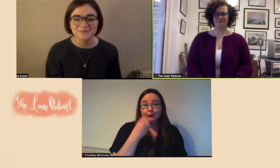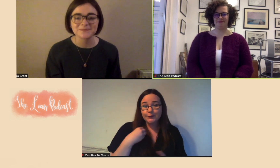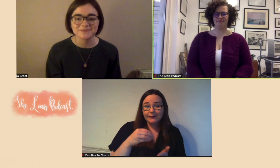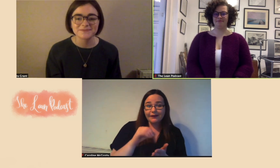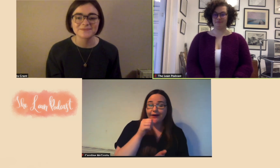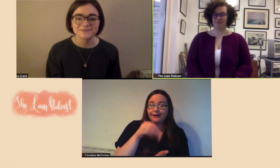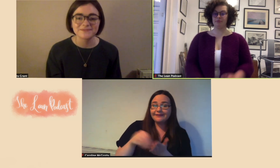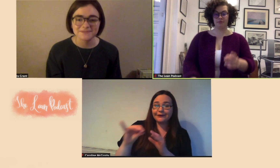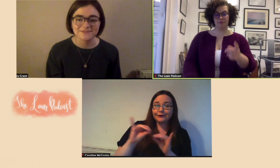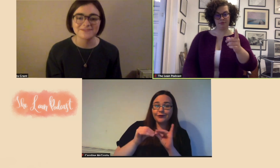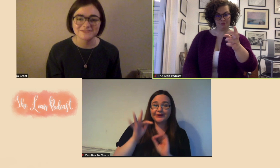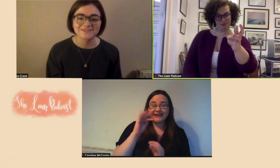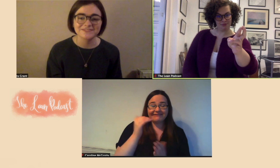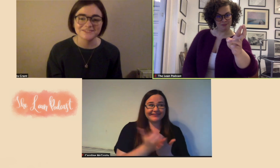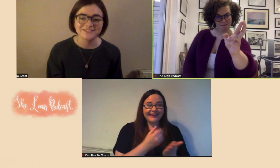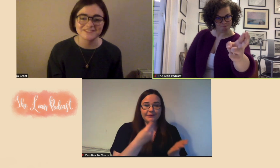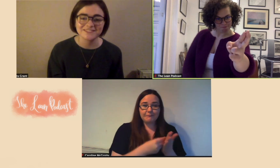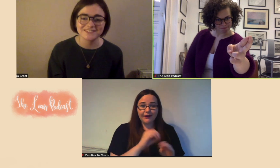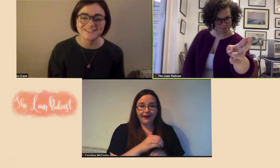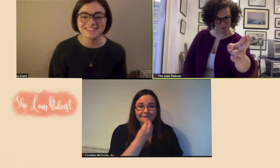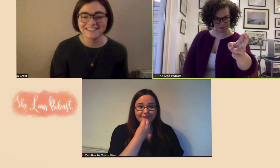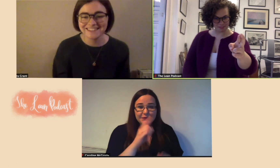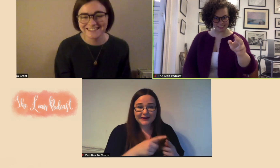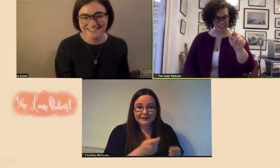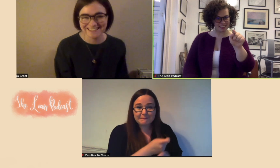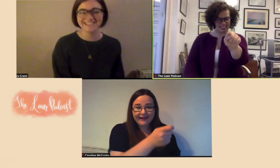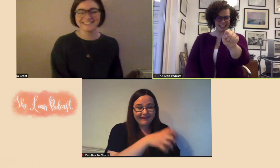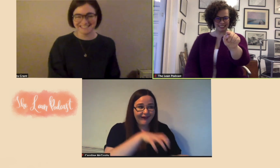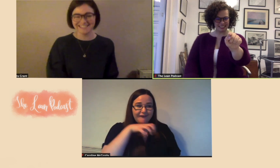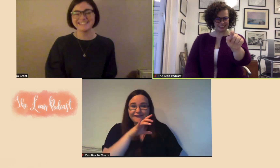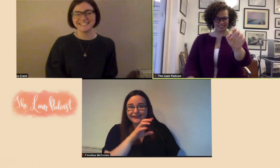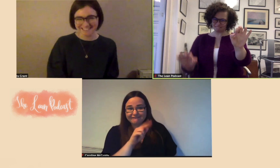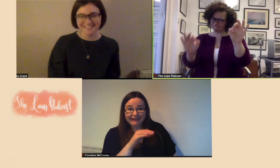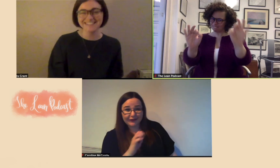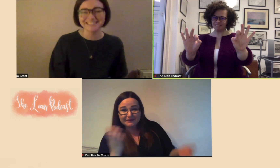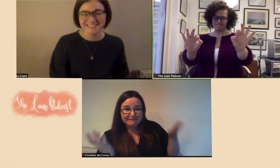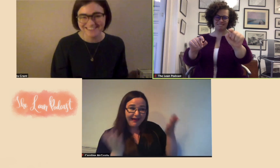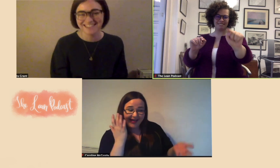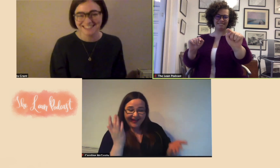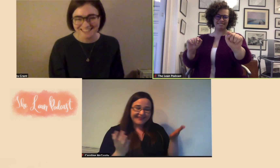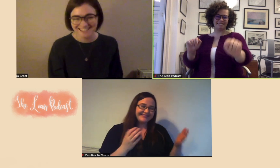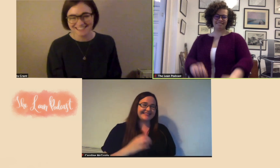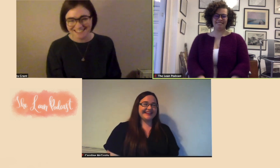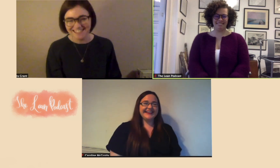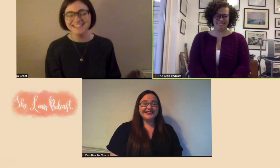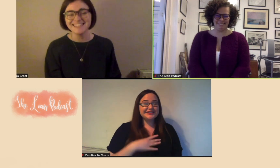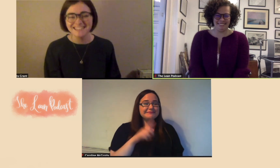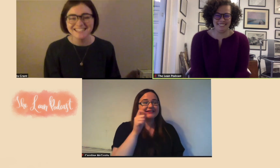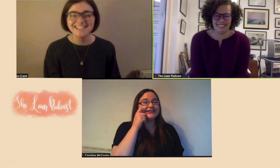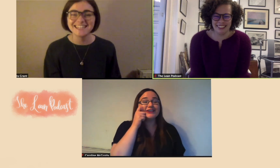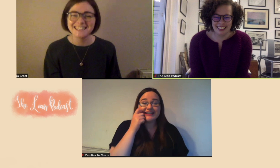I never realized that now they can be online and we can save money. And I suppose now there's no excuse not to pay for an interpreter.